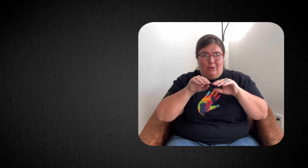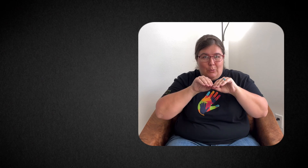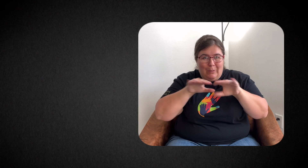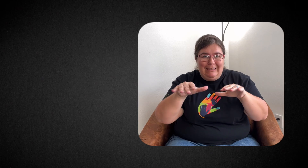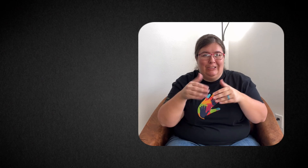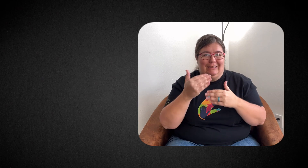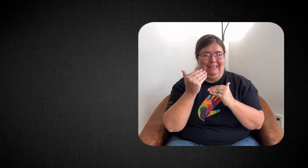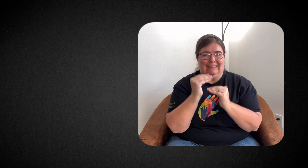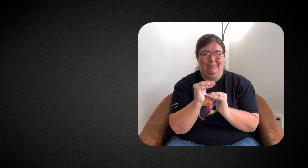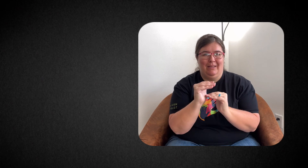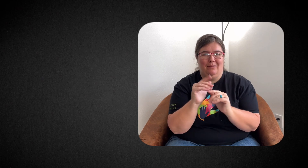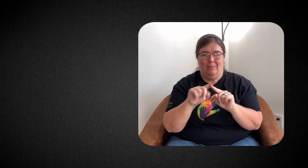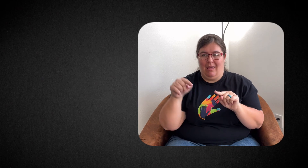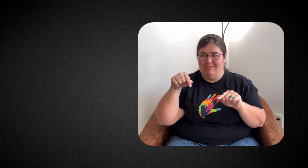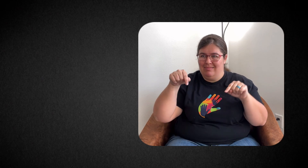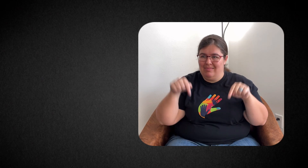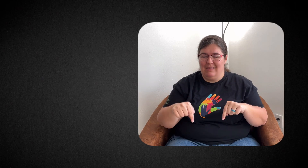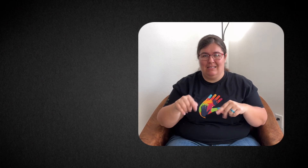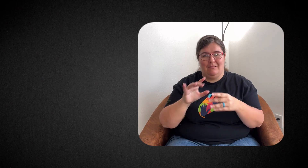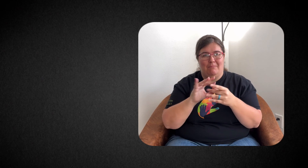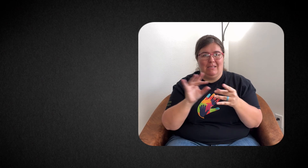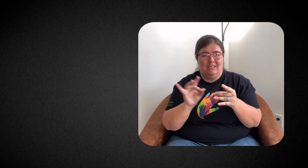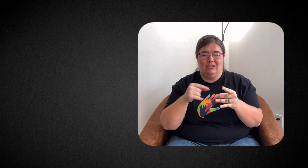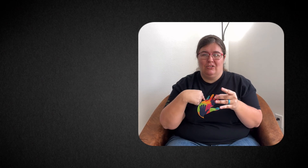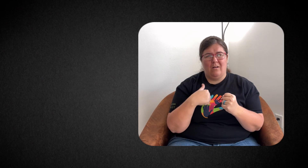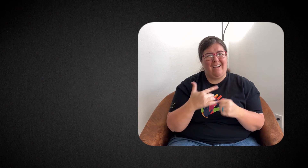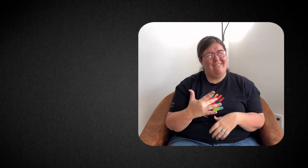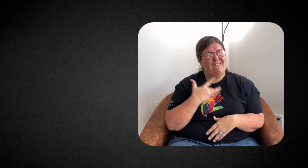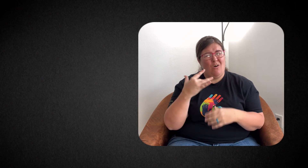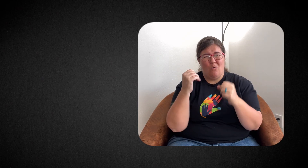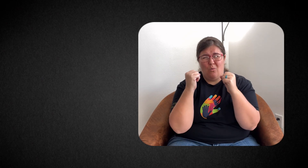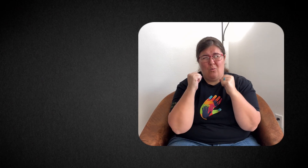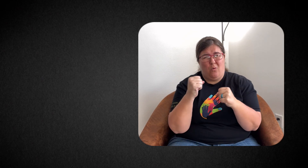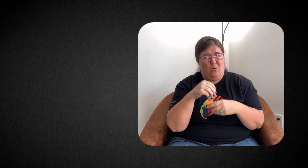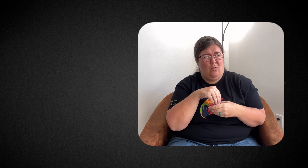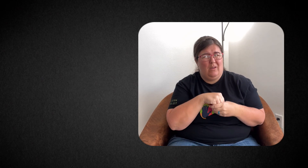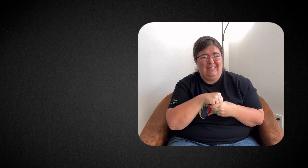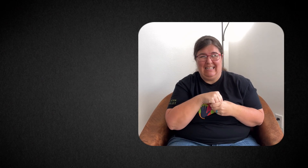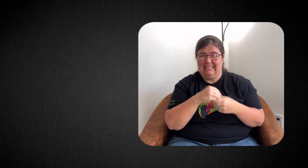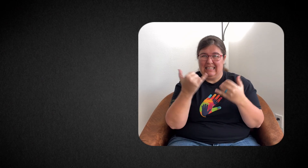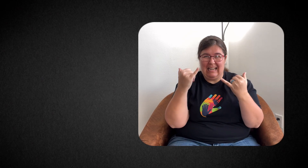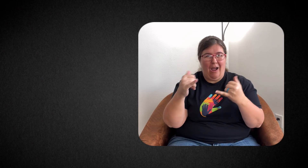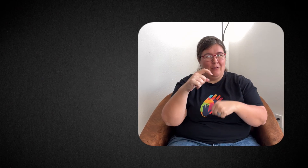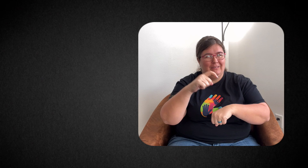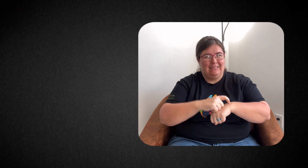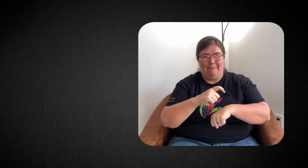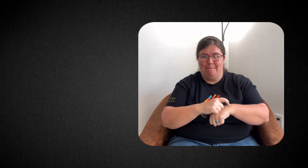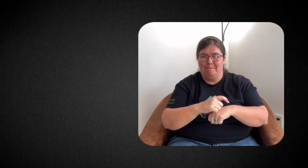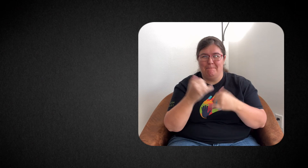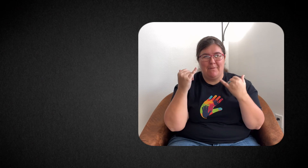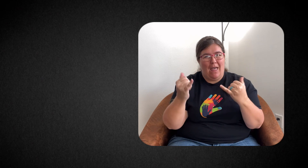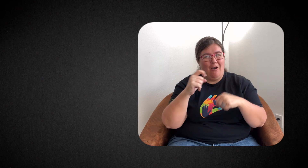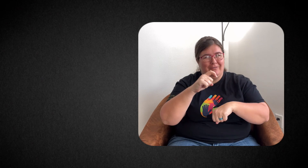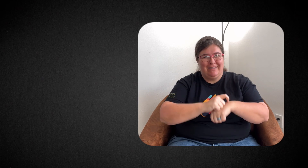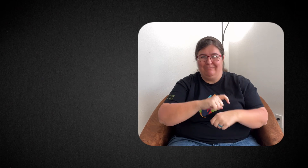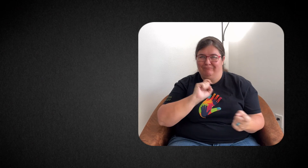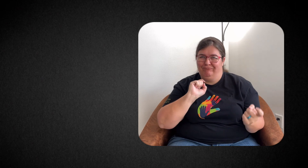My reach is limited but this message I feel so strongly in my soul that now is the time,